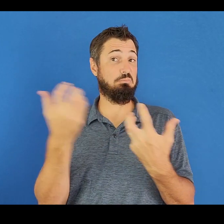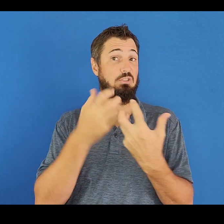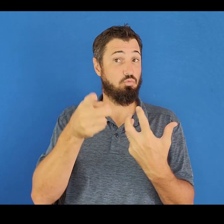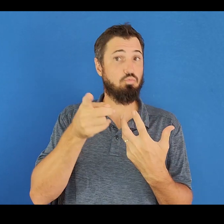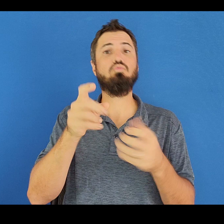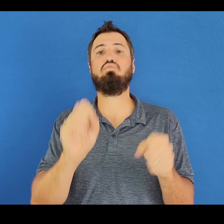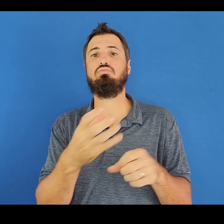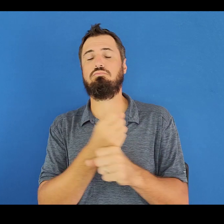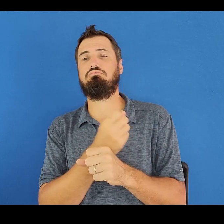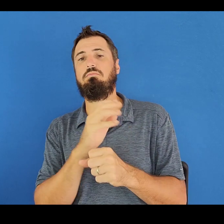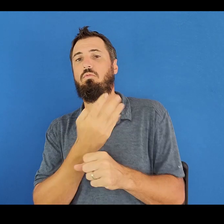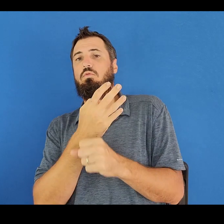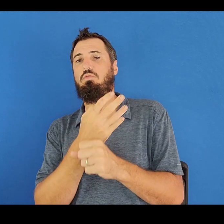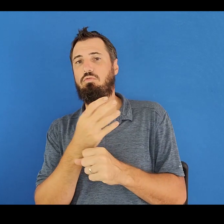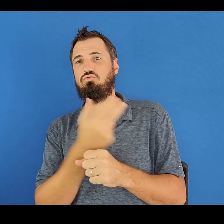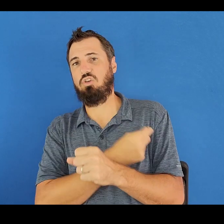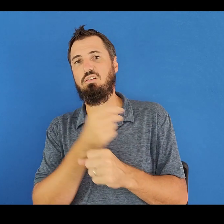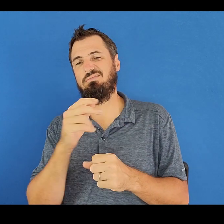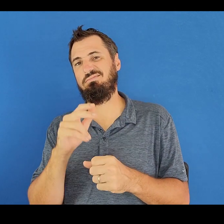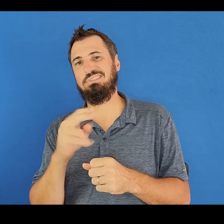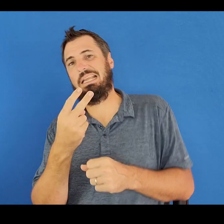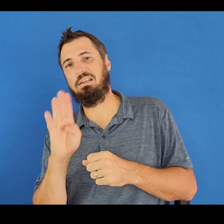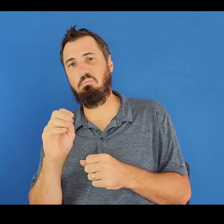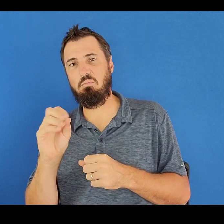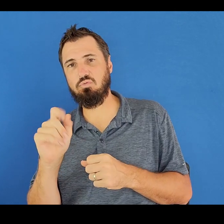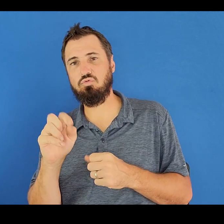tuned for more information—second boosters are not recommended yet